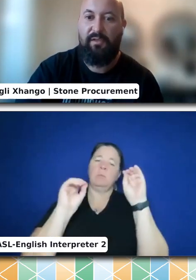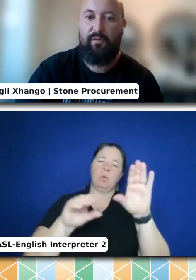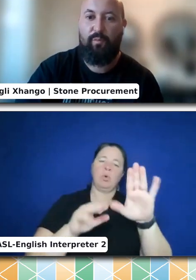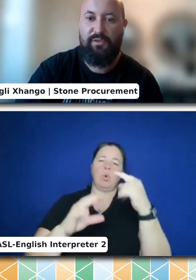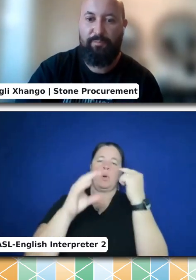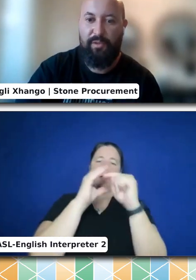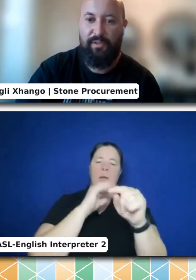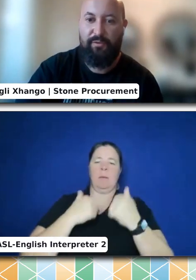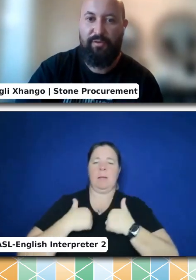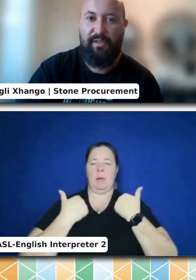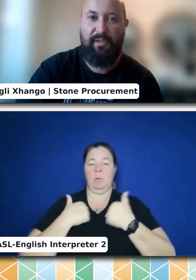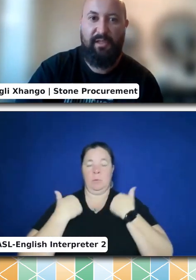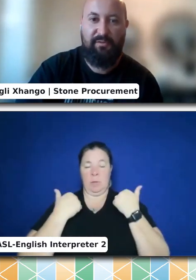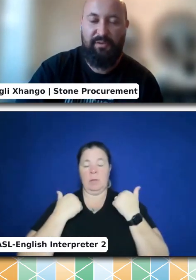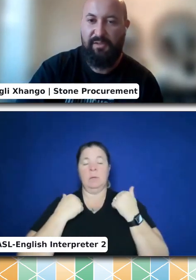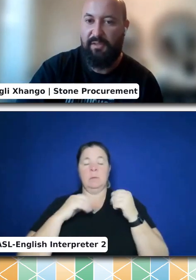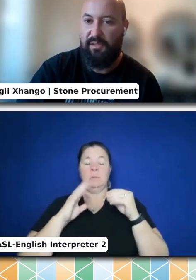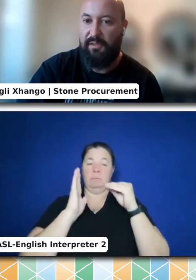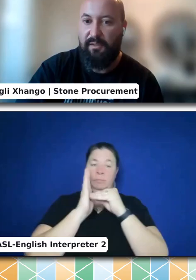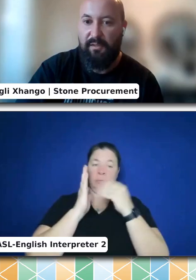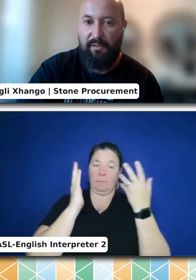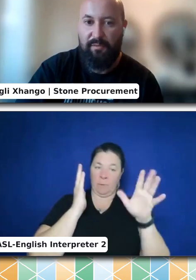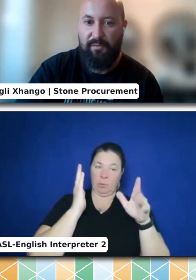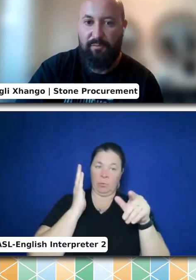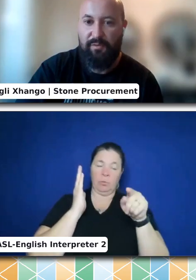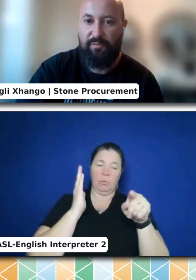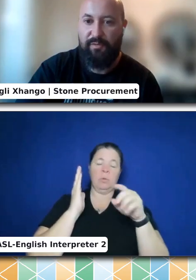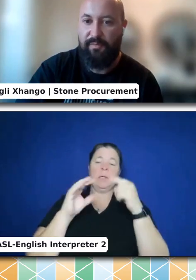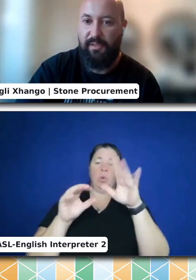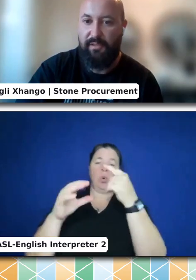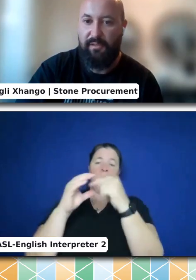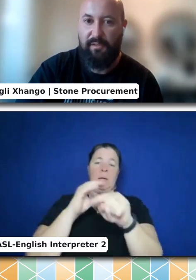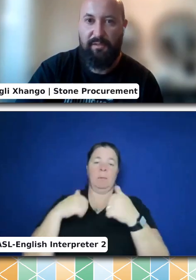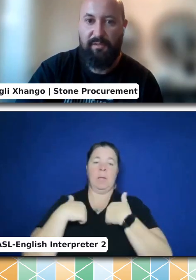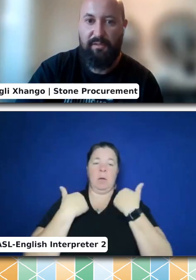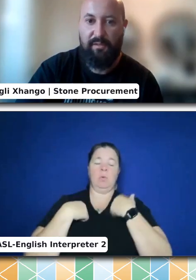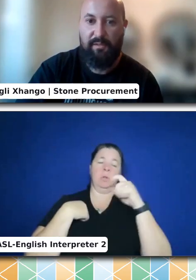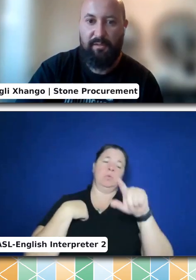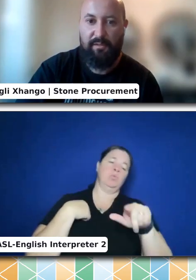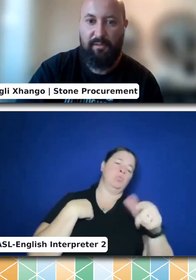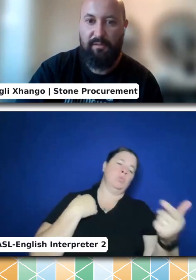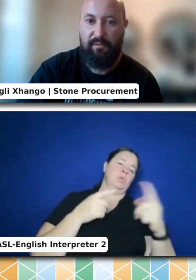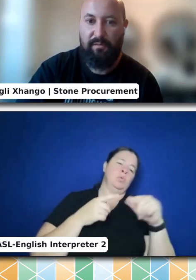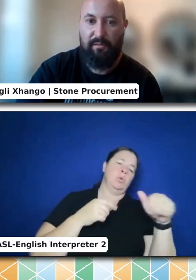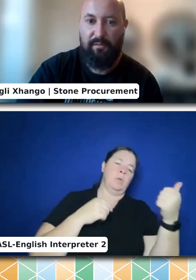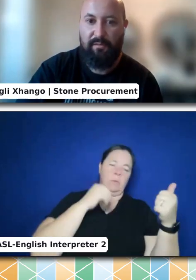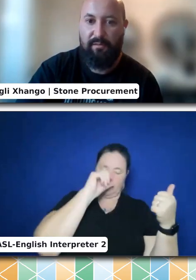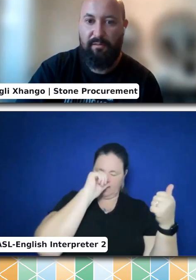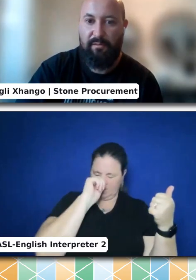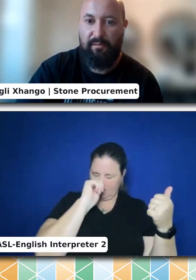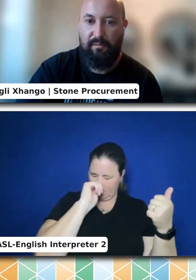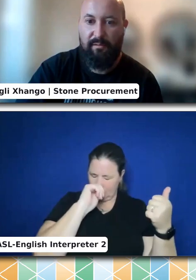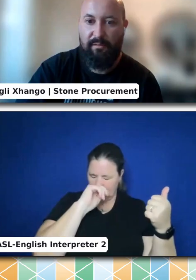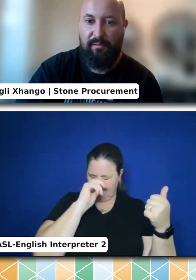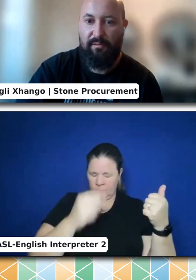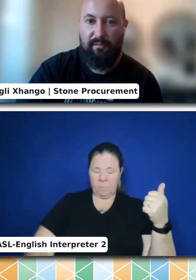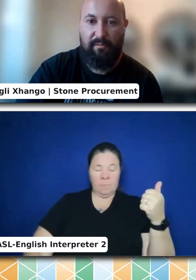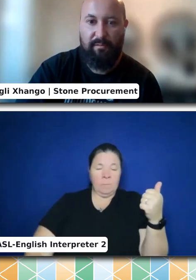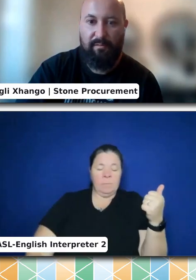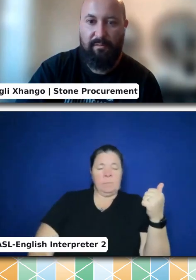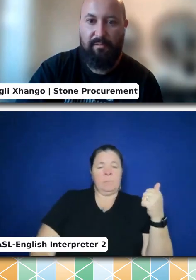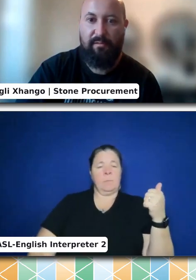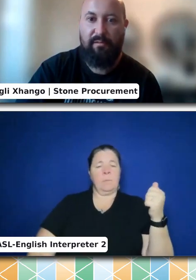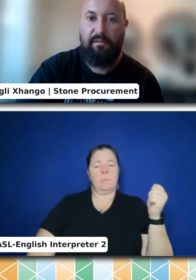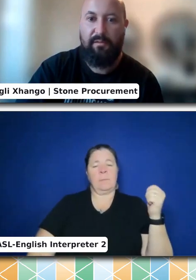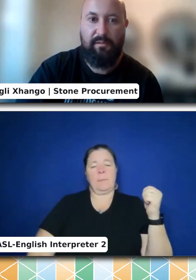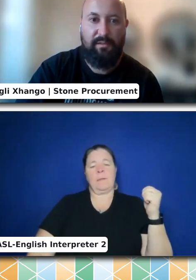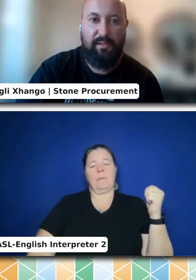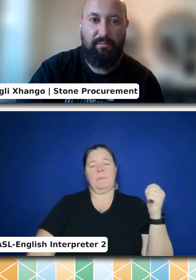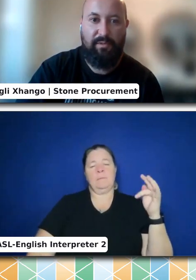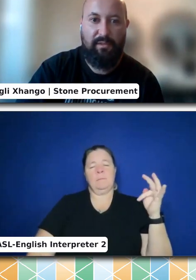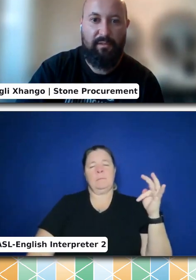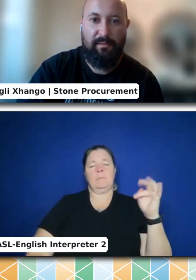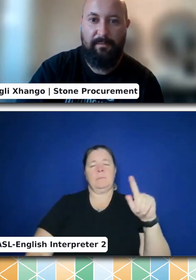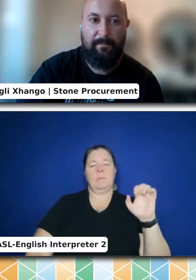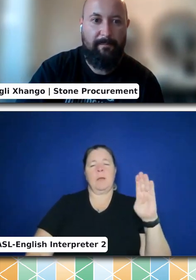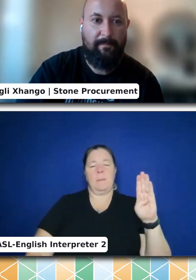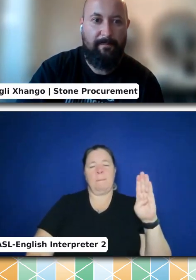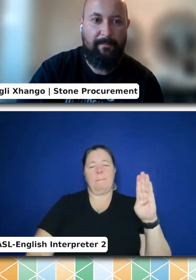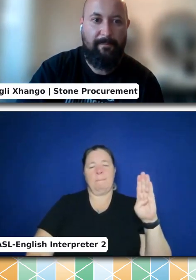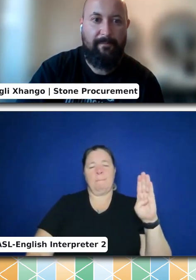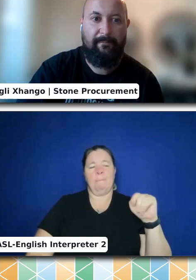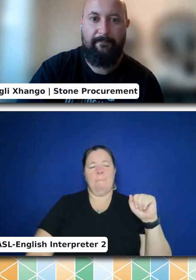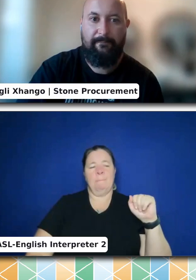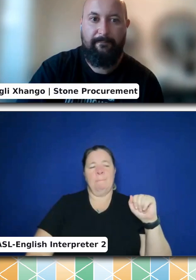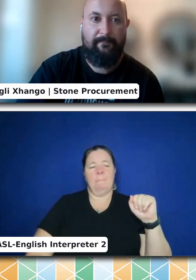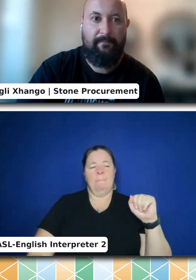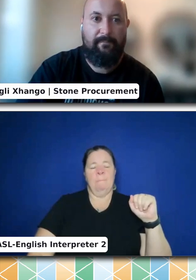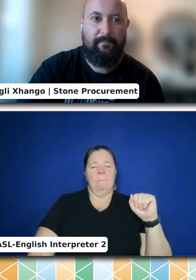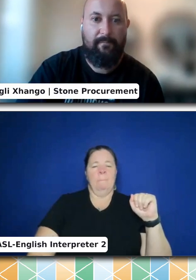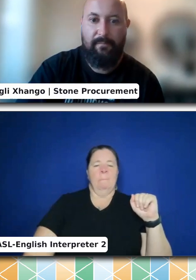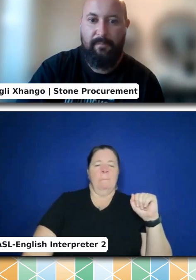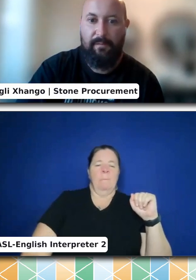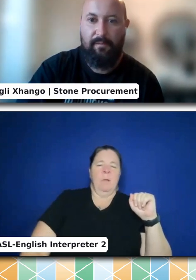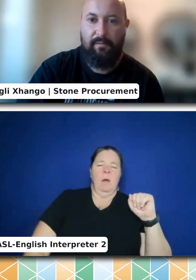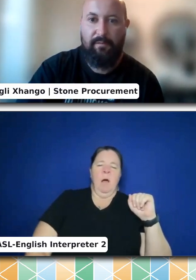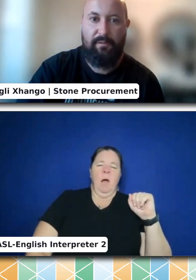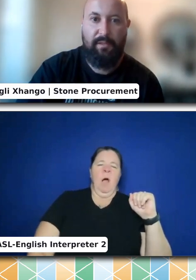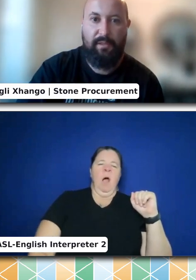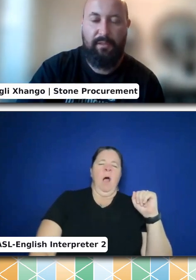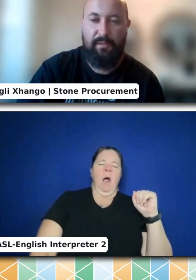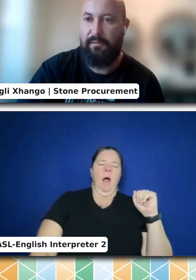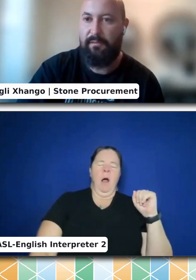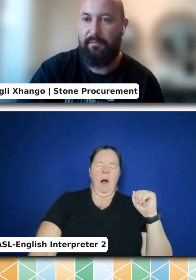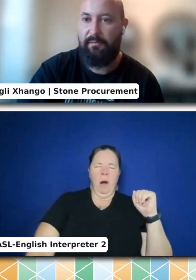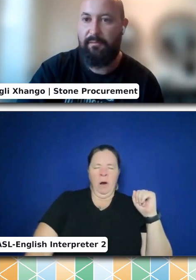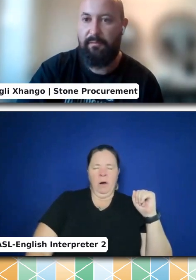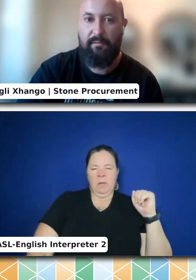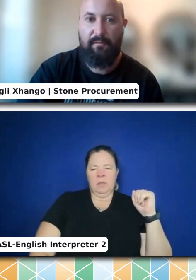Once you've put in your email address. I'll switch over to my other…